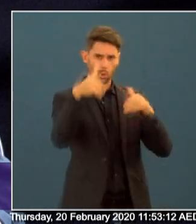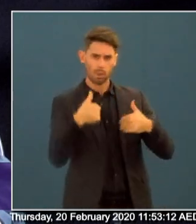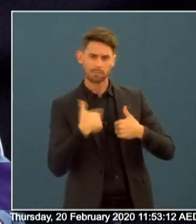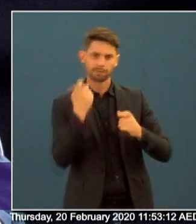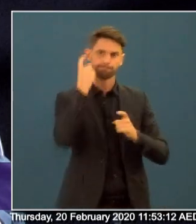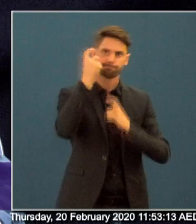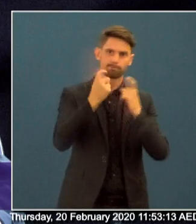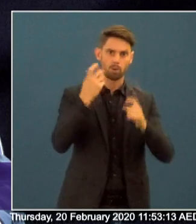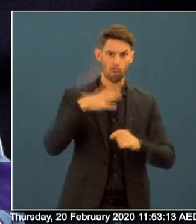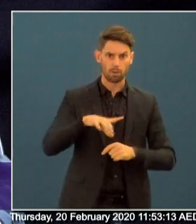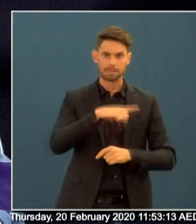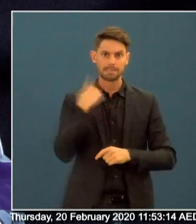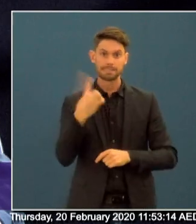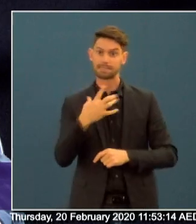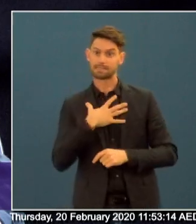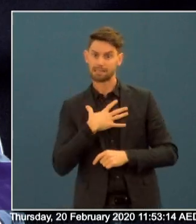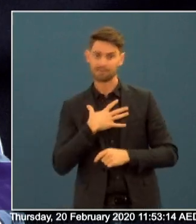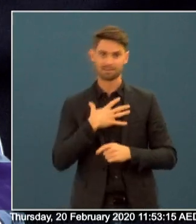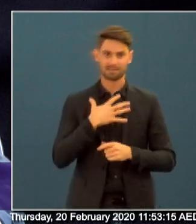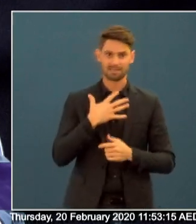are really not particularly well met.